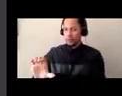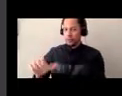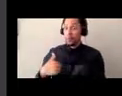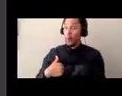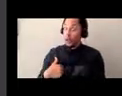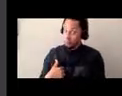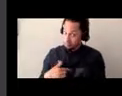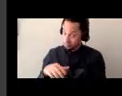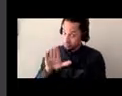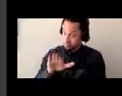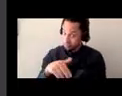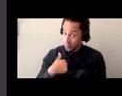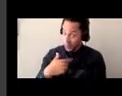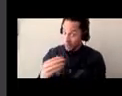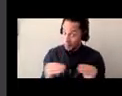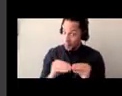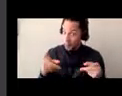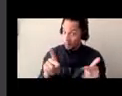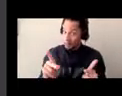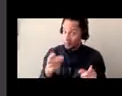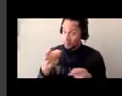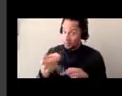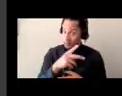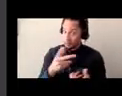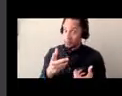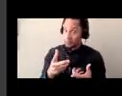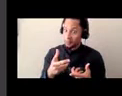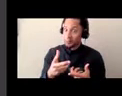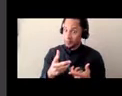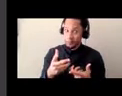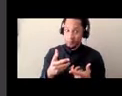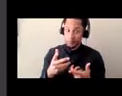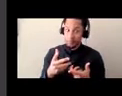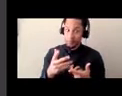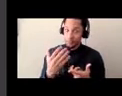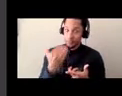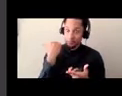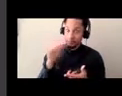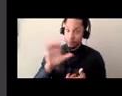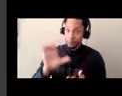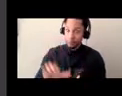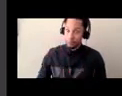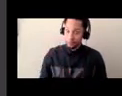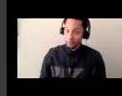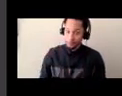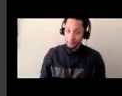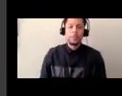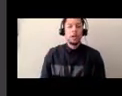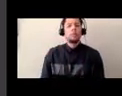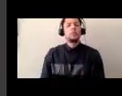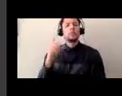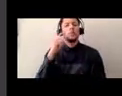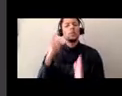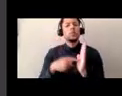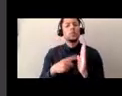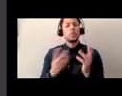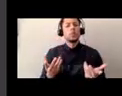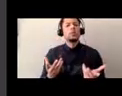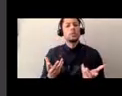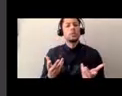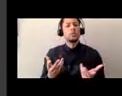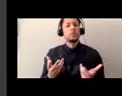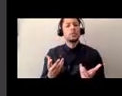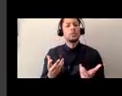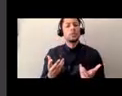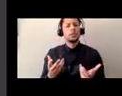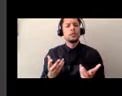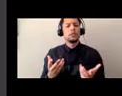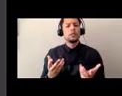We do see, you know, throughout all of these by the way are related to -- they're all collective